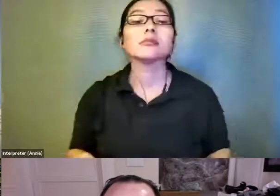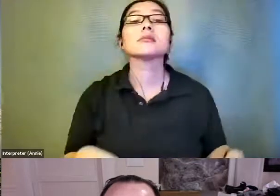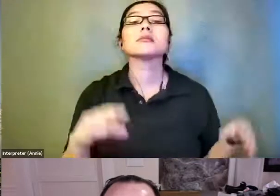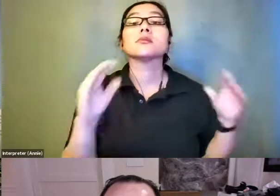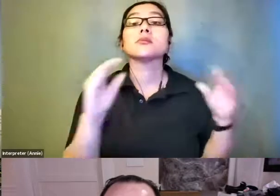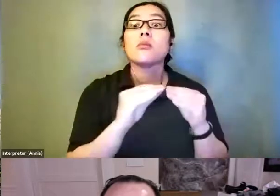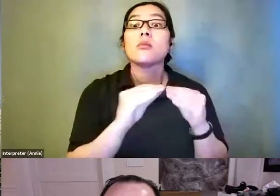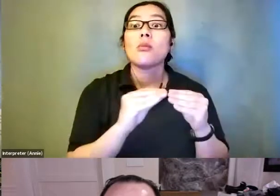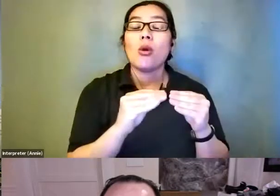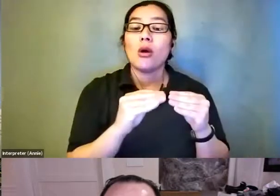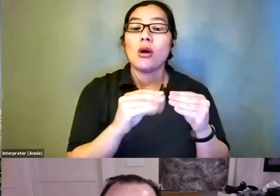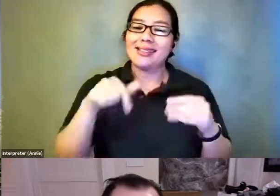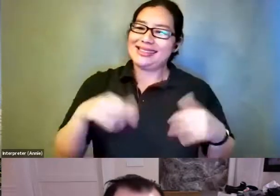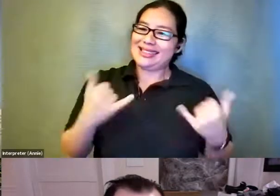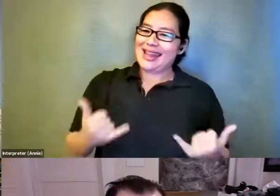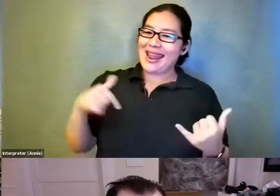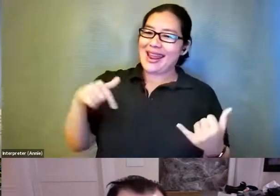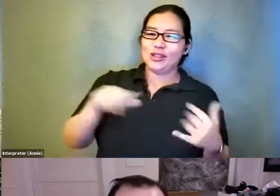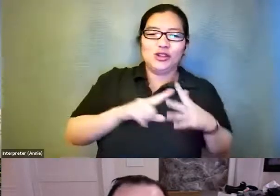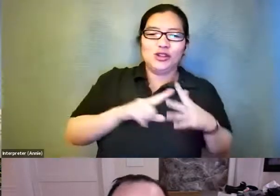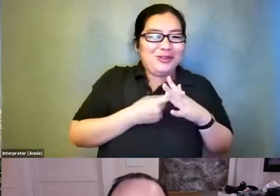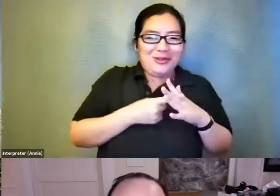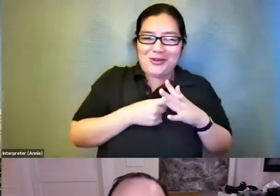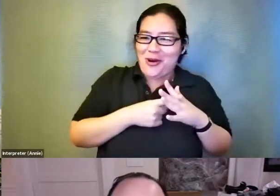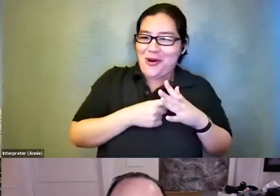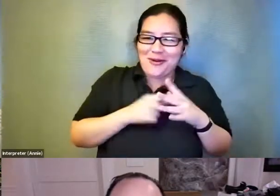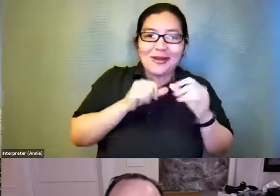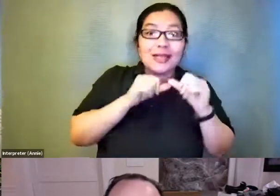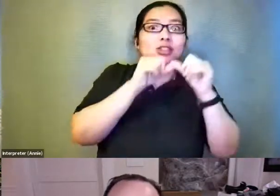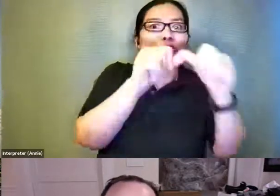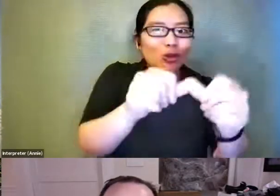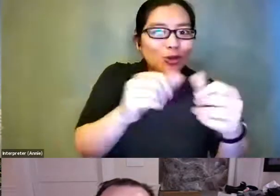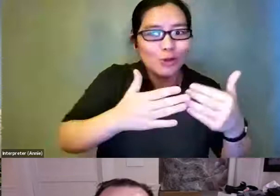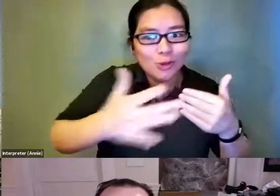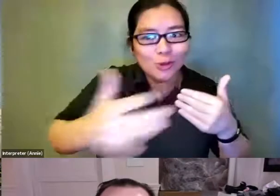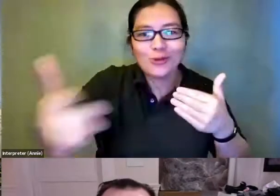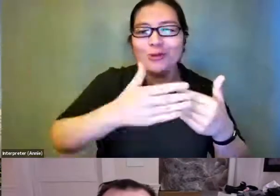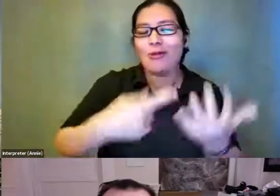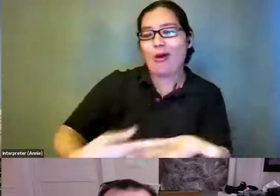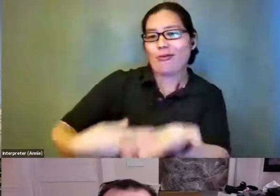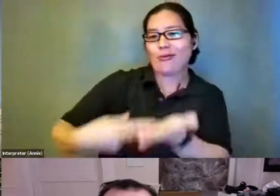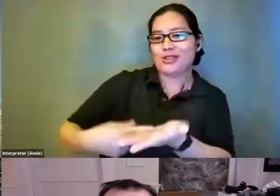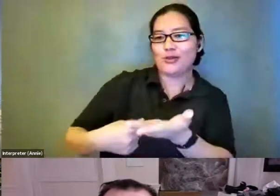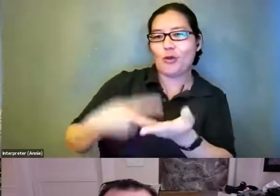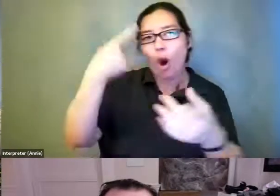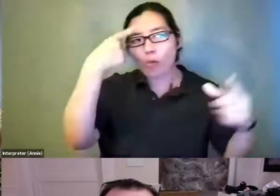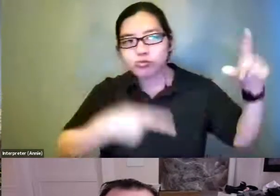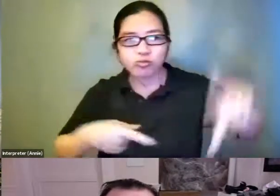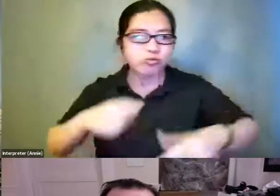today to just be the start of the conversation and hopefully make a lot of other